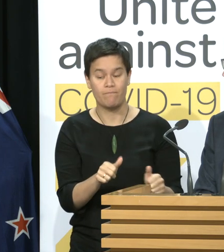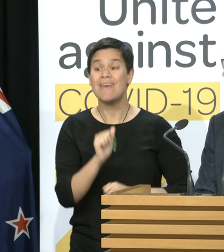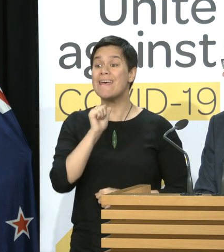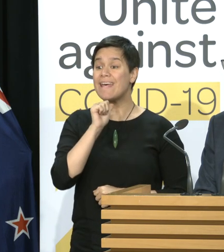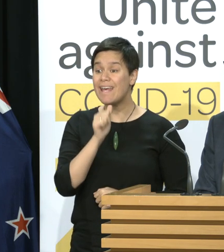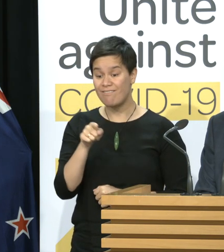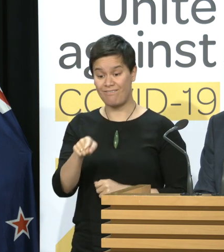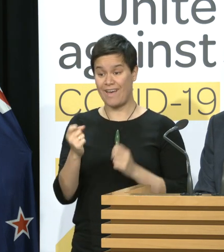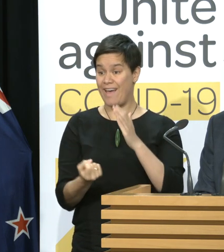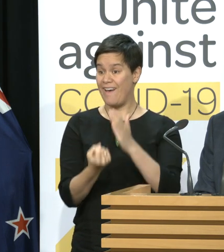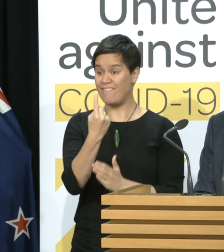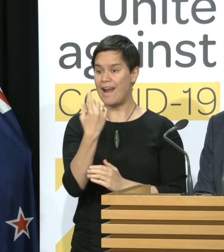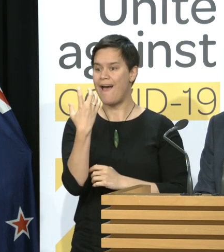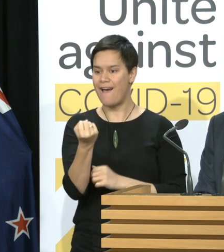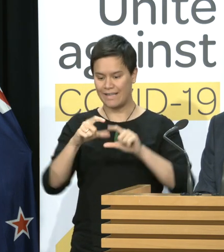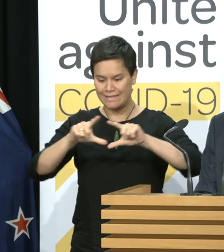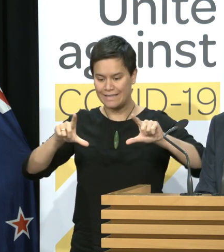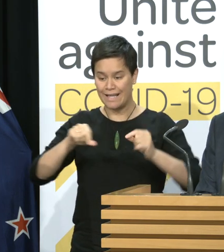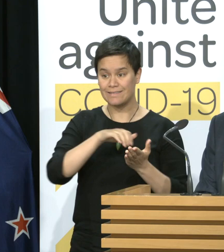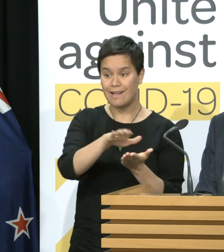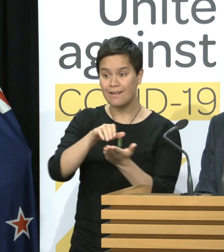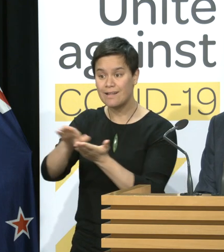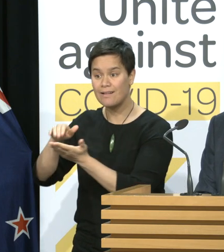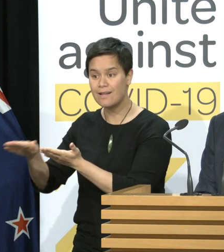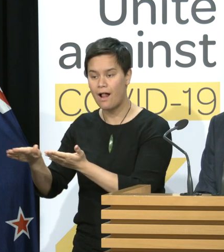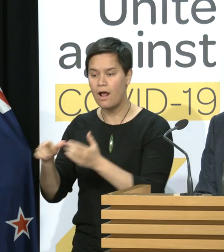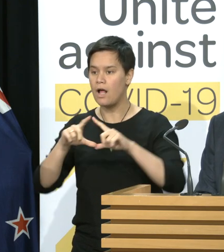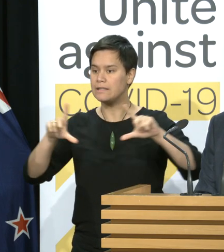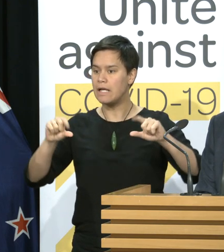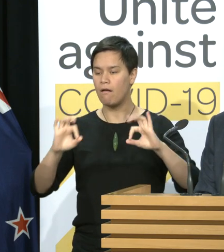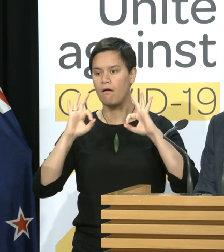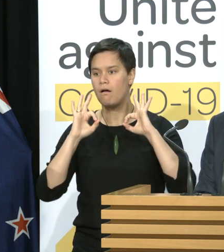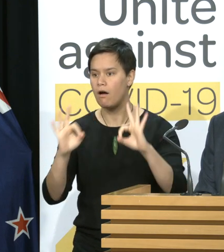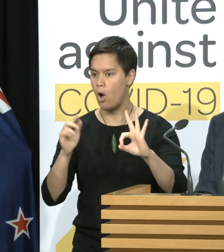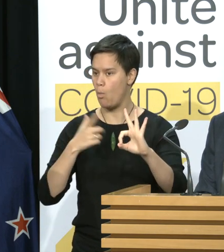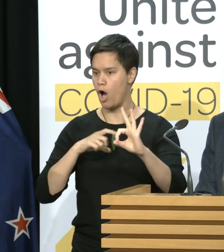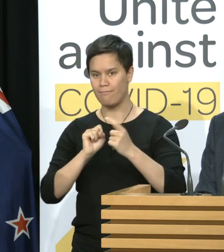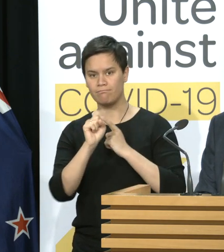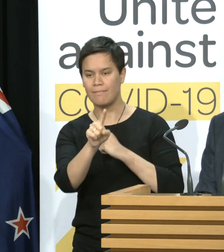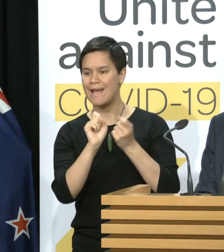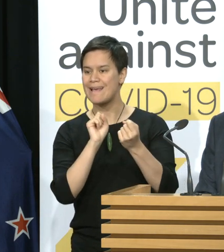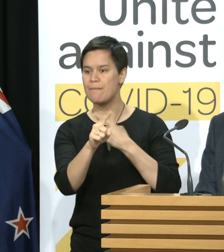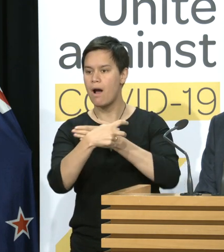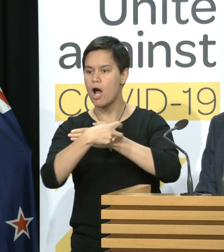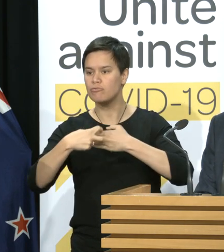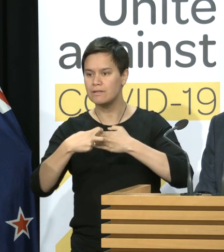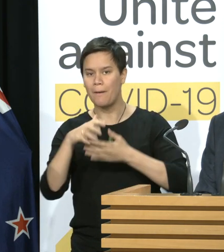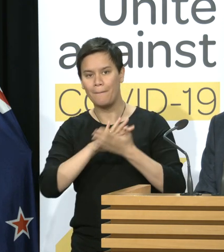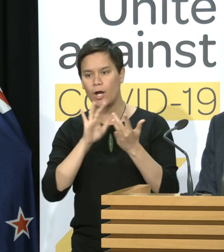But yes, we do want event organizers to be encouraging people to use QR code scanning, to be encouraging people to turn on the Bluetooth functionality